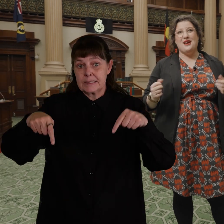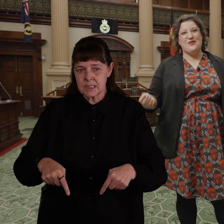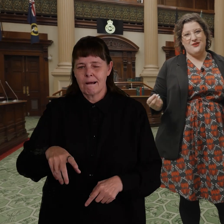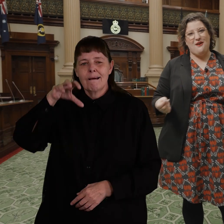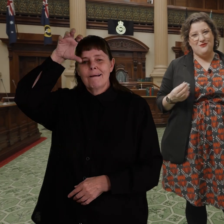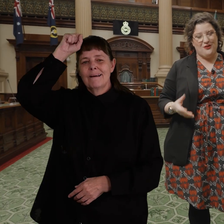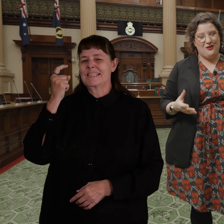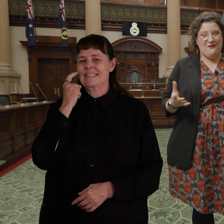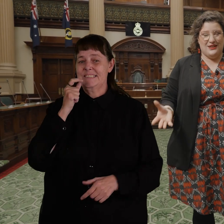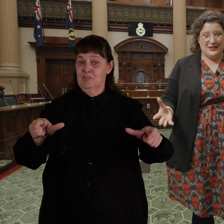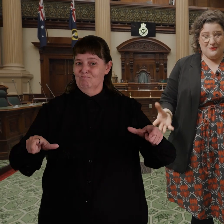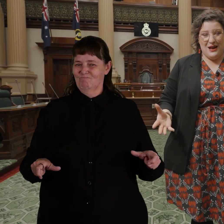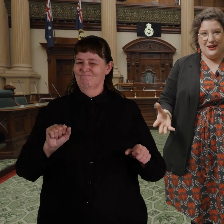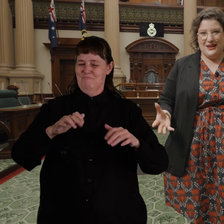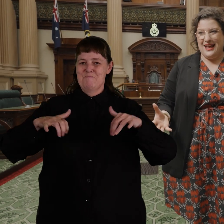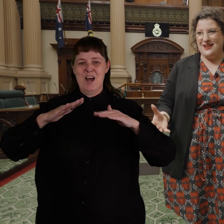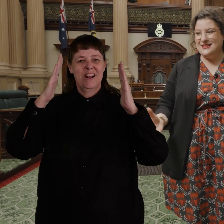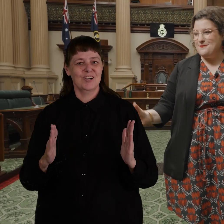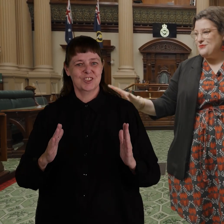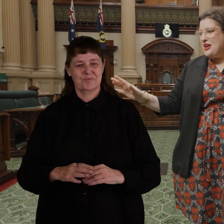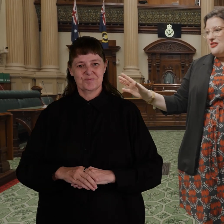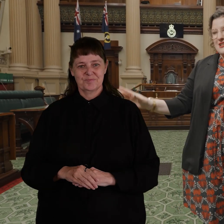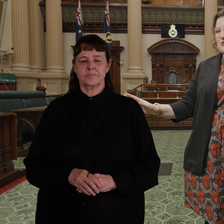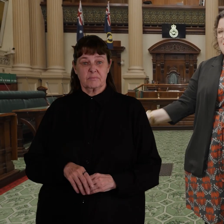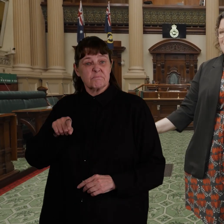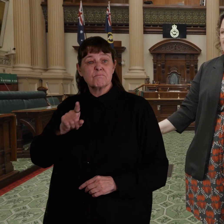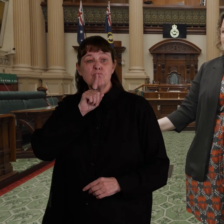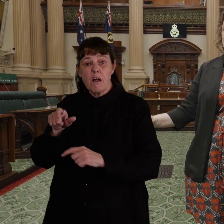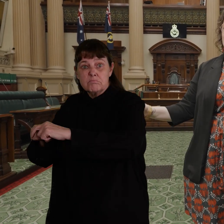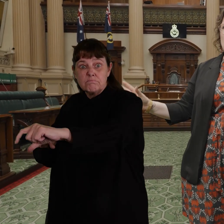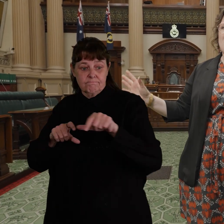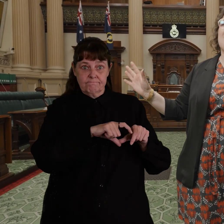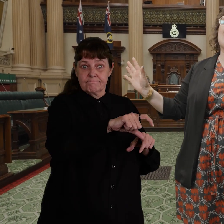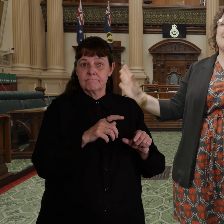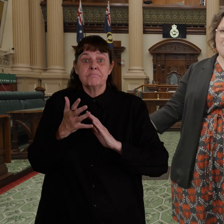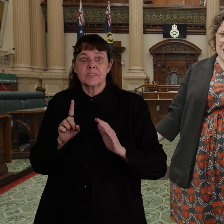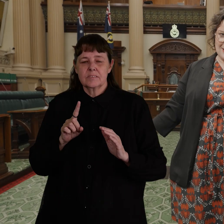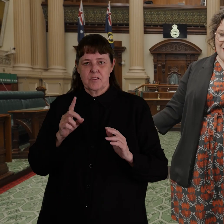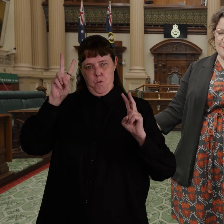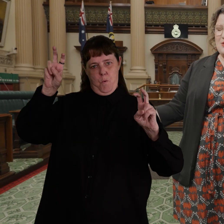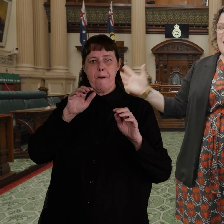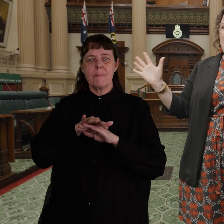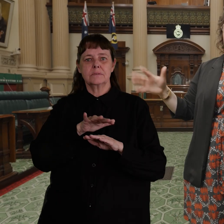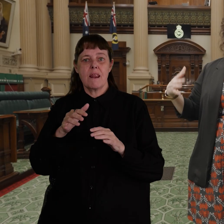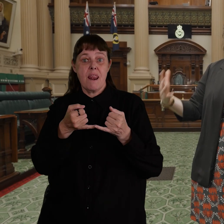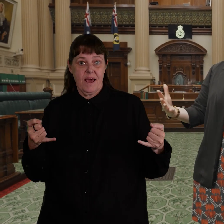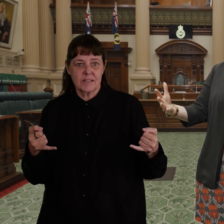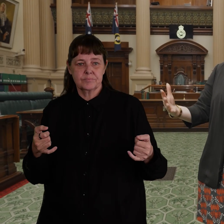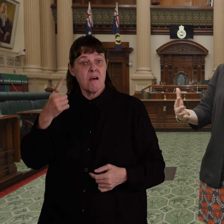if they've come for a visit to Parliament House. This red line is known as the blood line. The idea